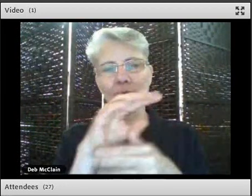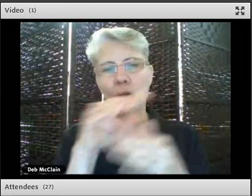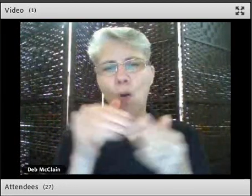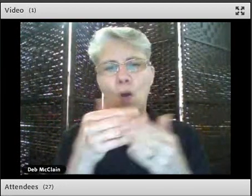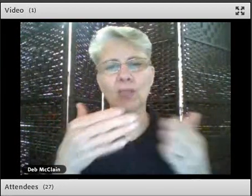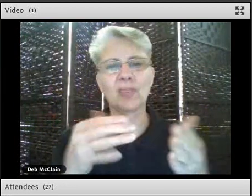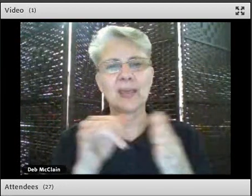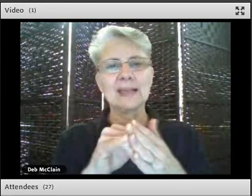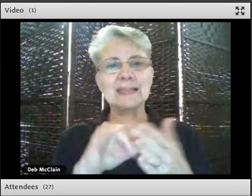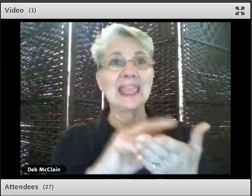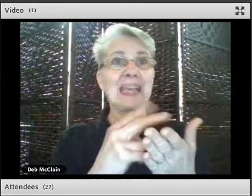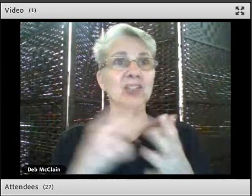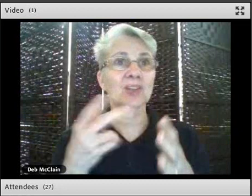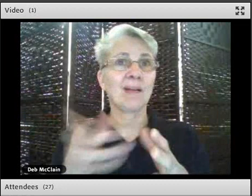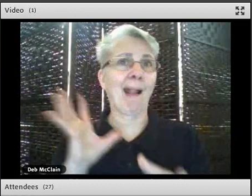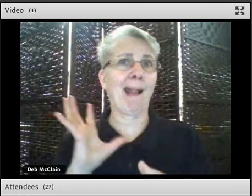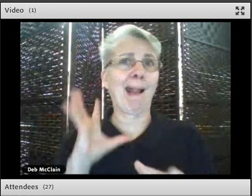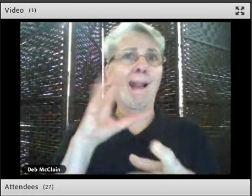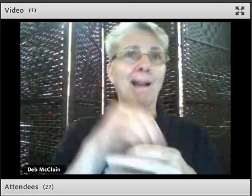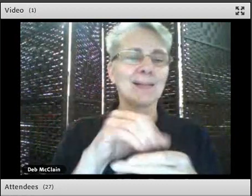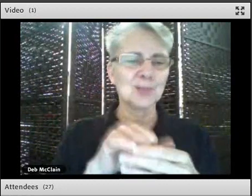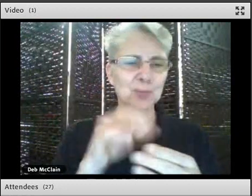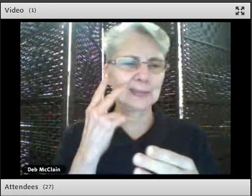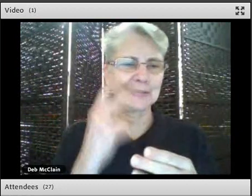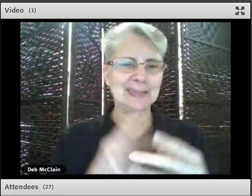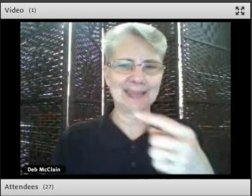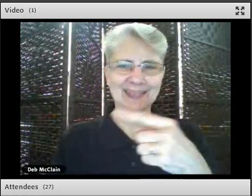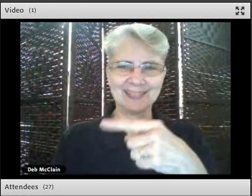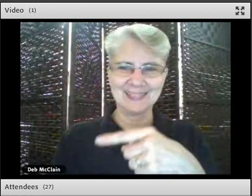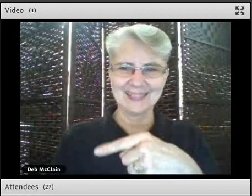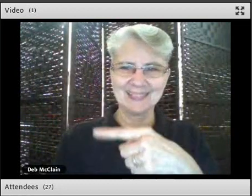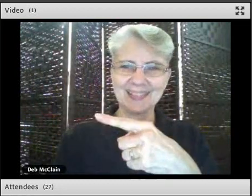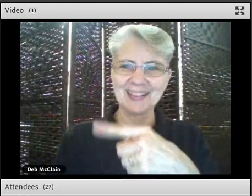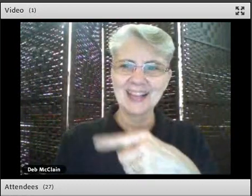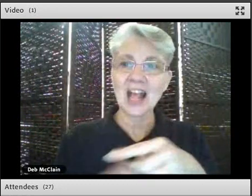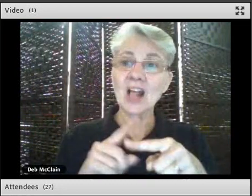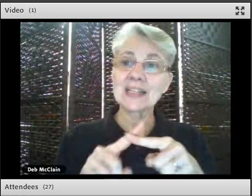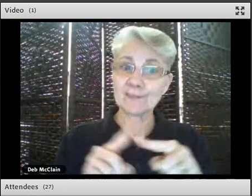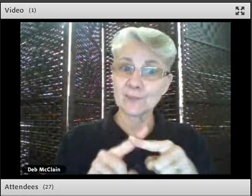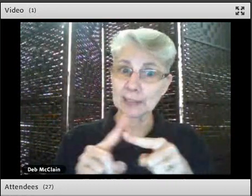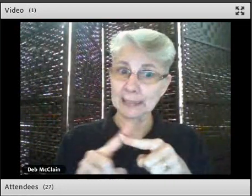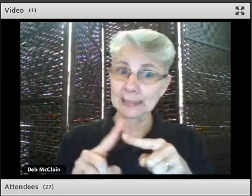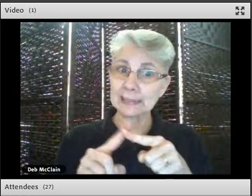that could be made here of a record in OCLC and WorldCat.